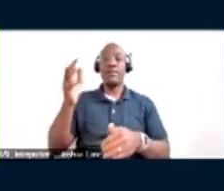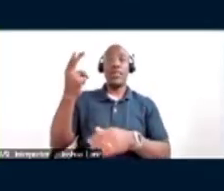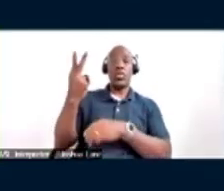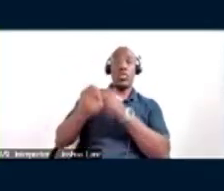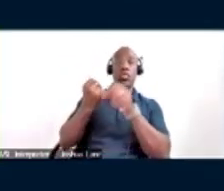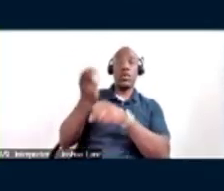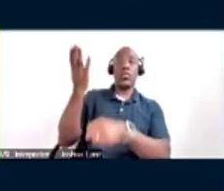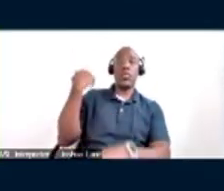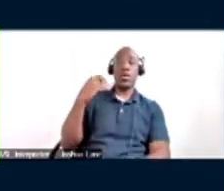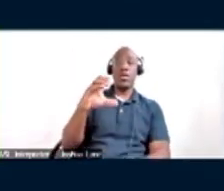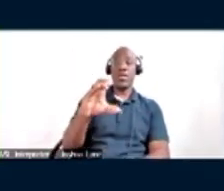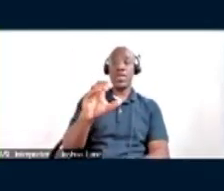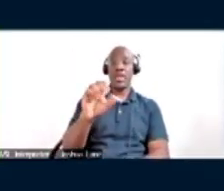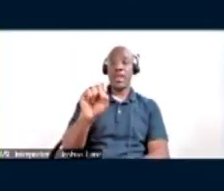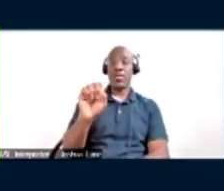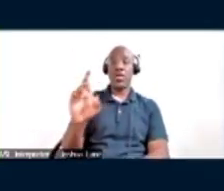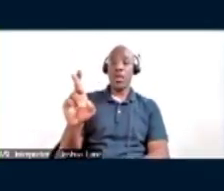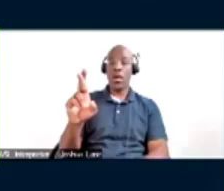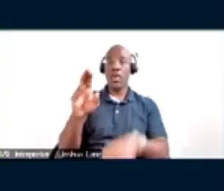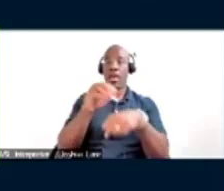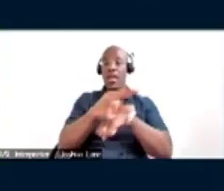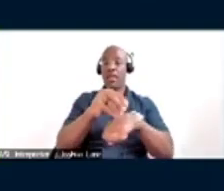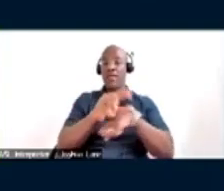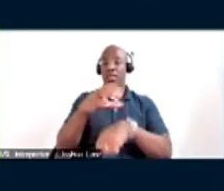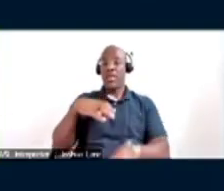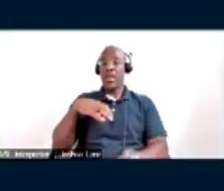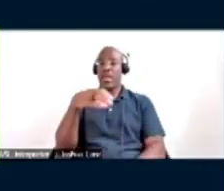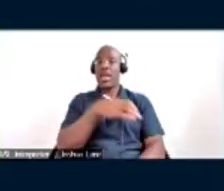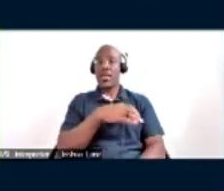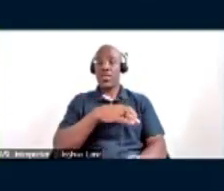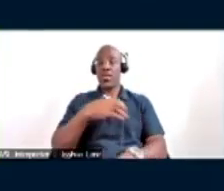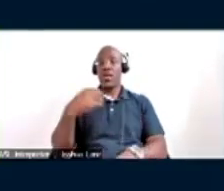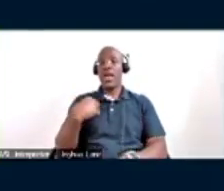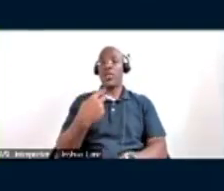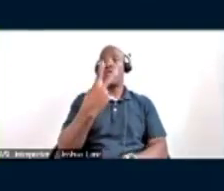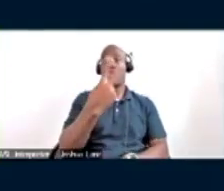convened two working groups. And they asked these groups